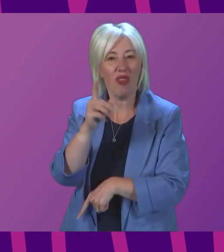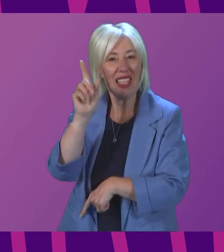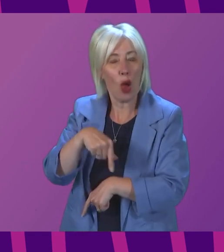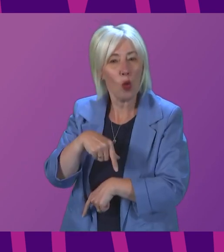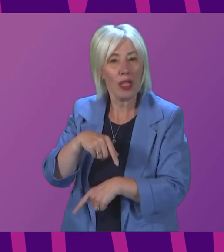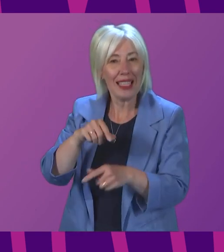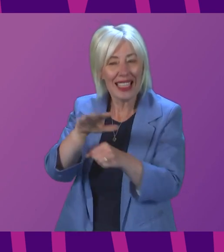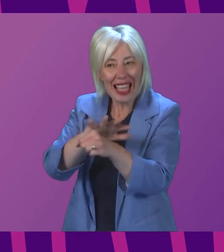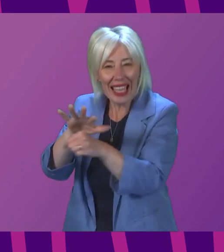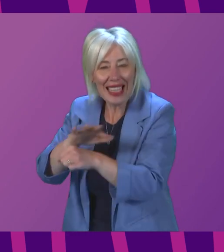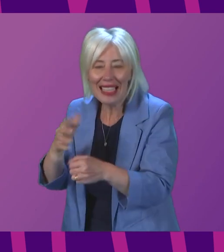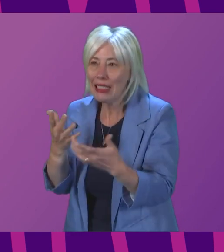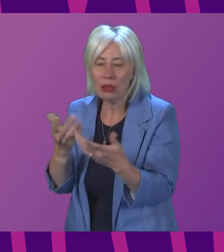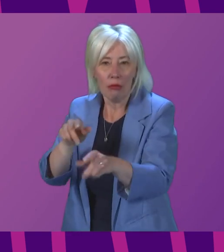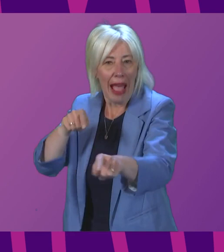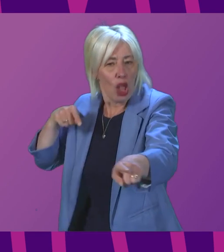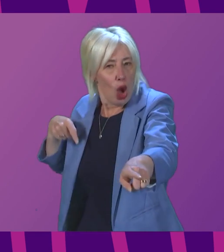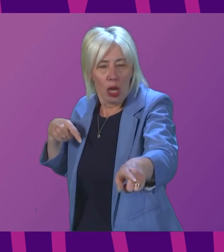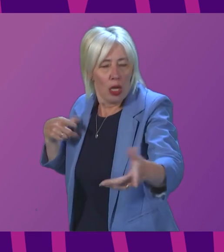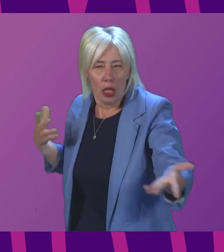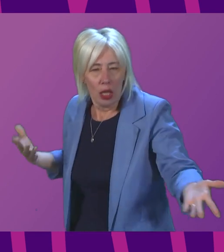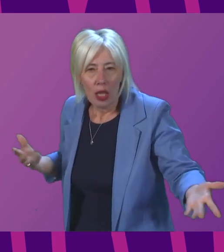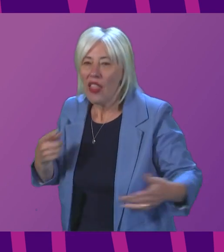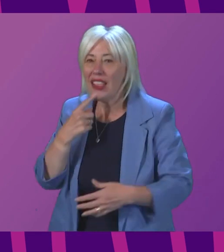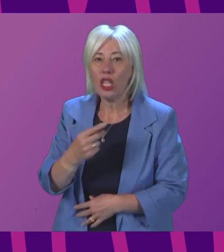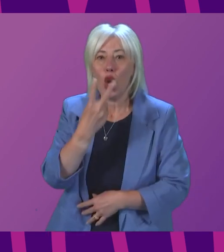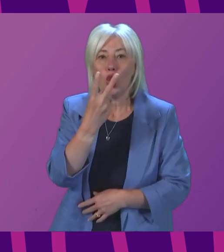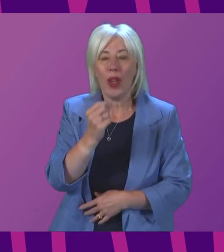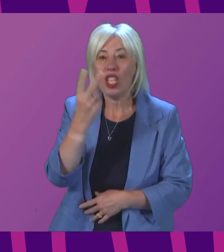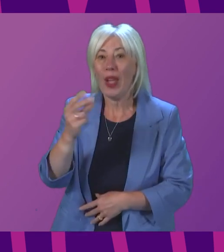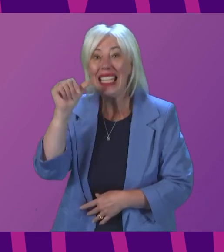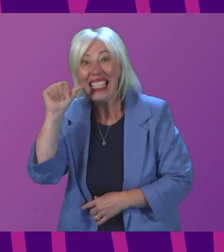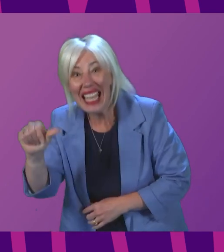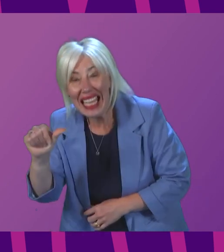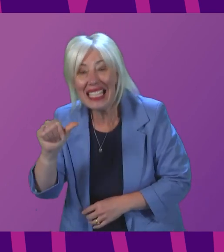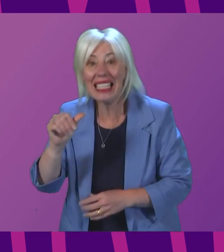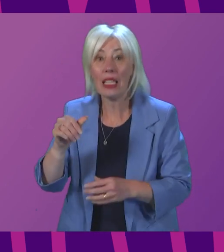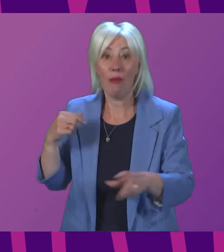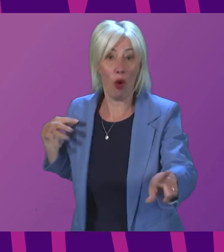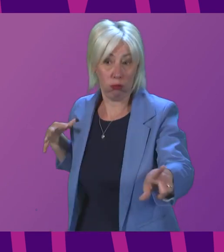The Scottish Courts and Tribunals Service tells us that it will be 2026 before the backlog